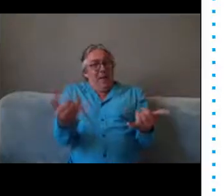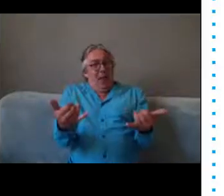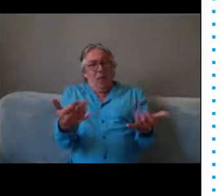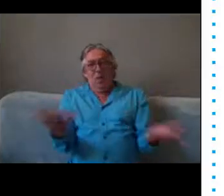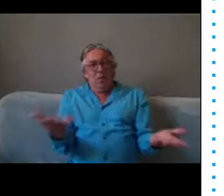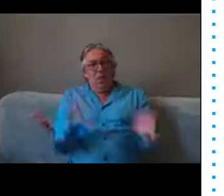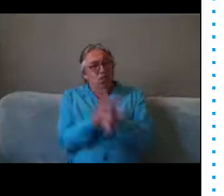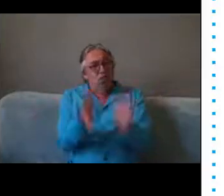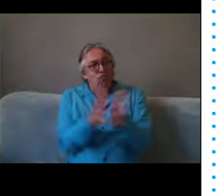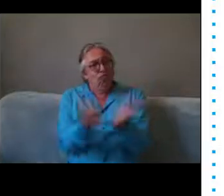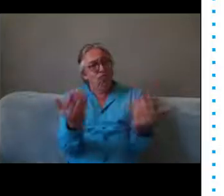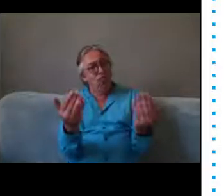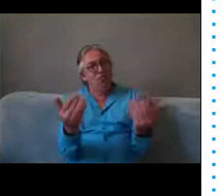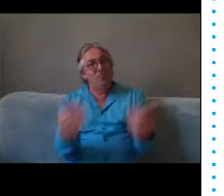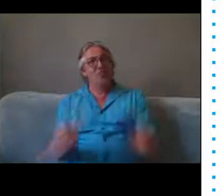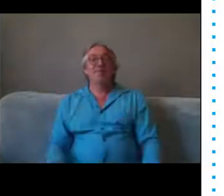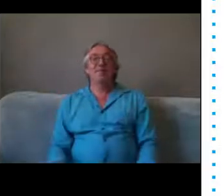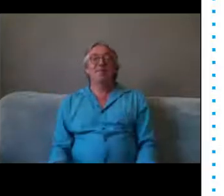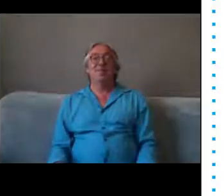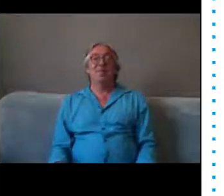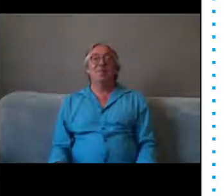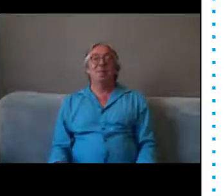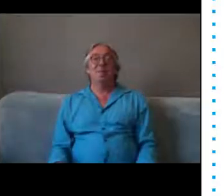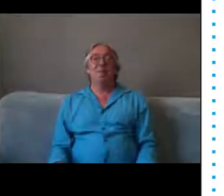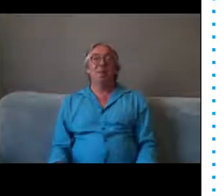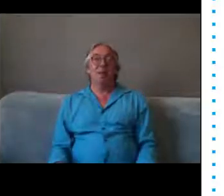What is going to be done for persons with disabilities?